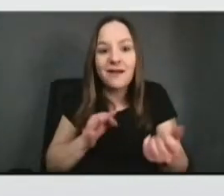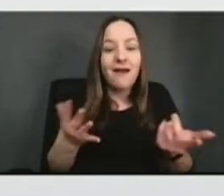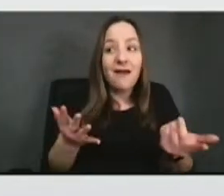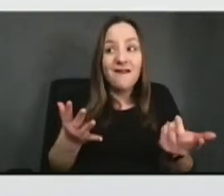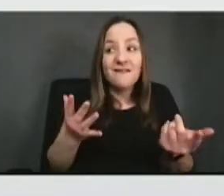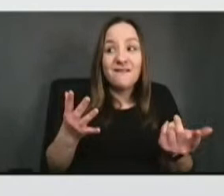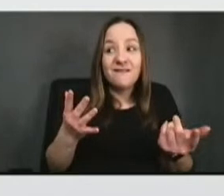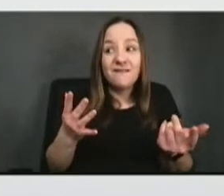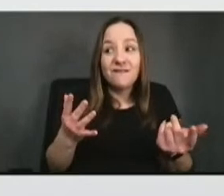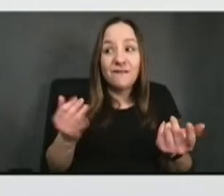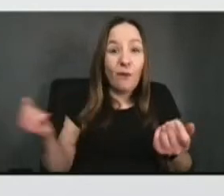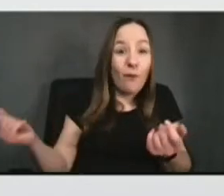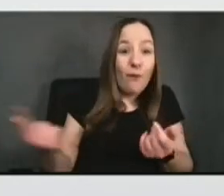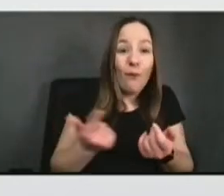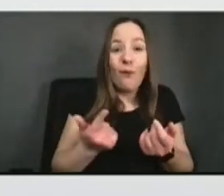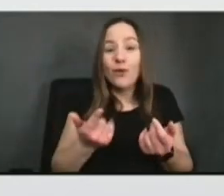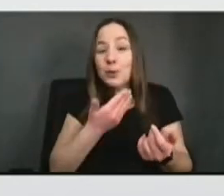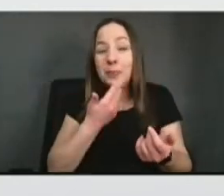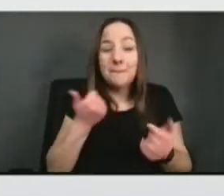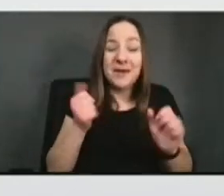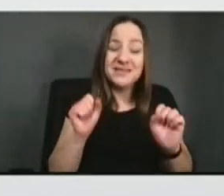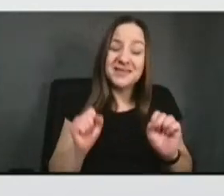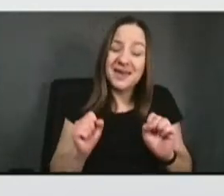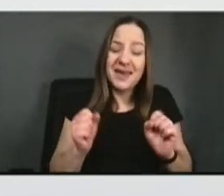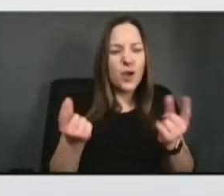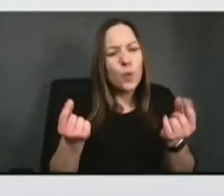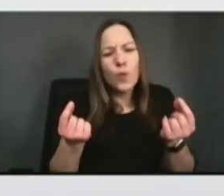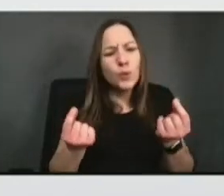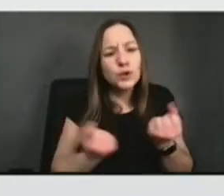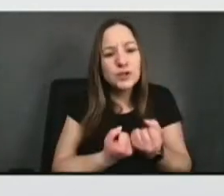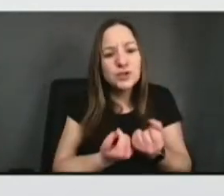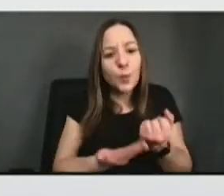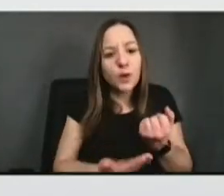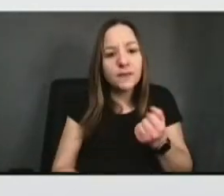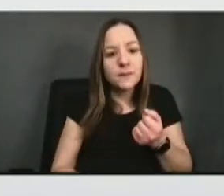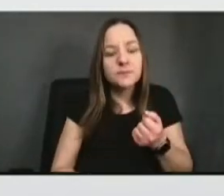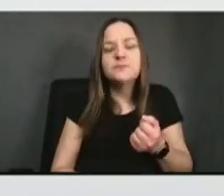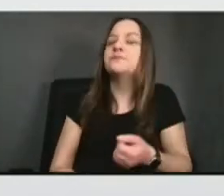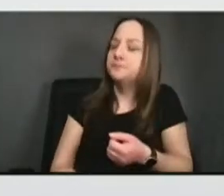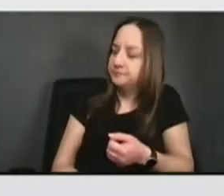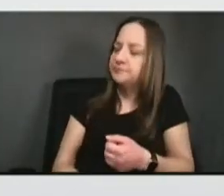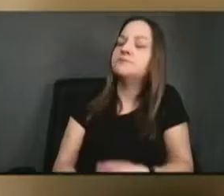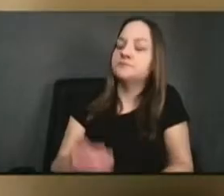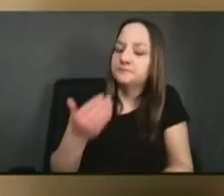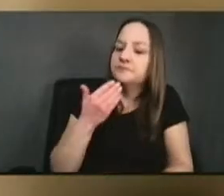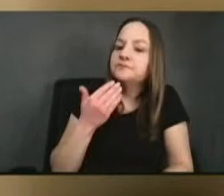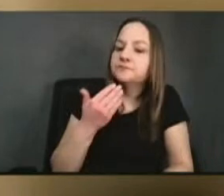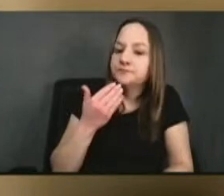, even our support professionals , all of whom are doing the best